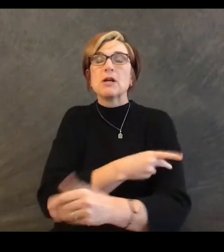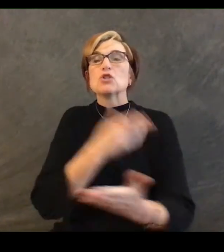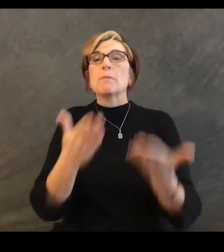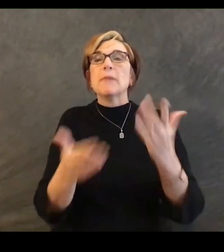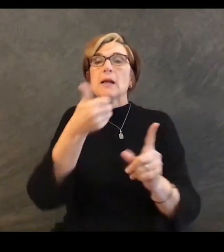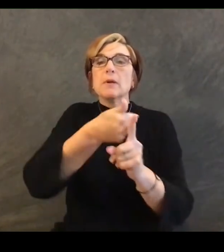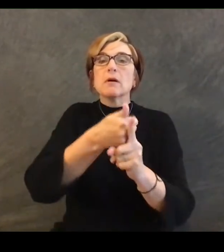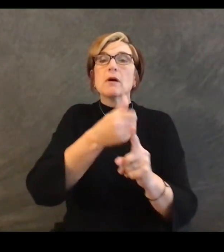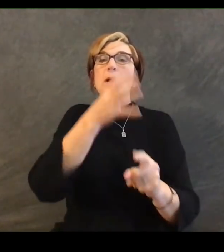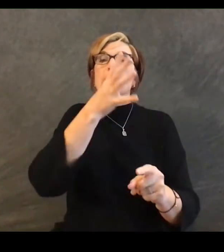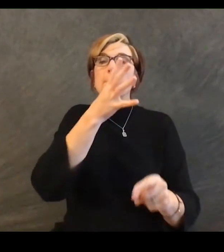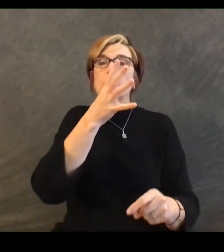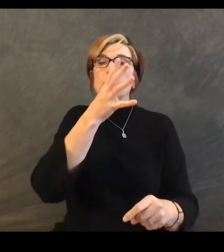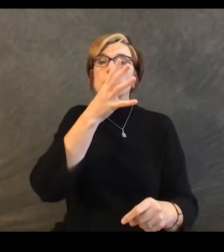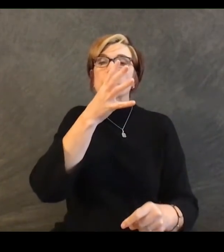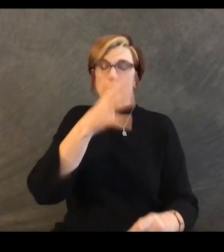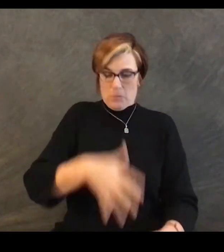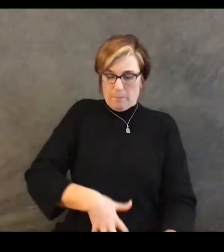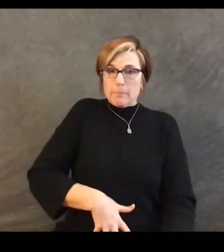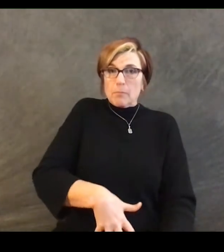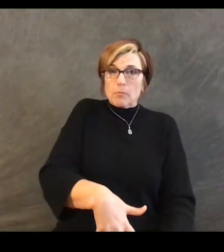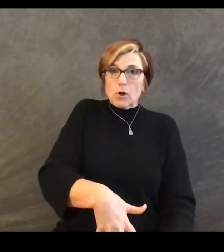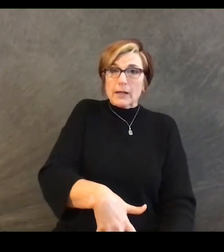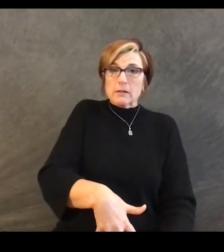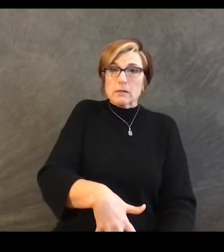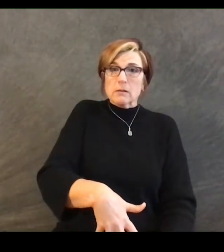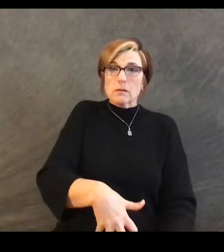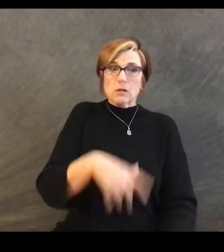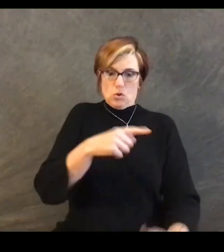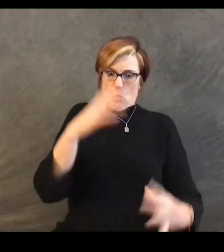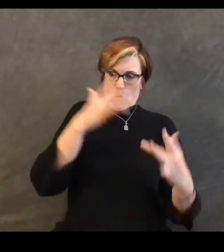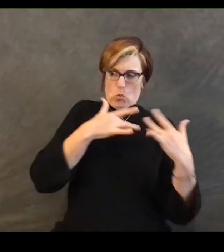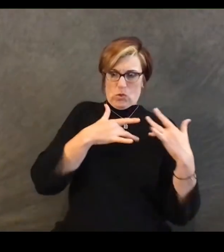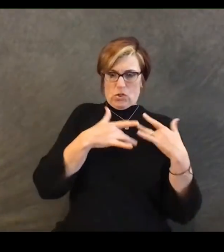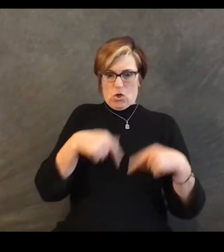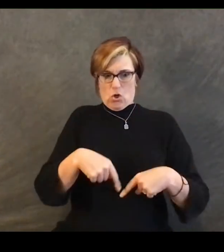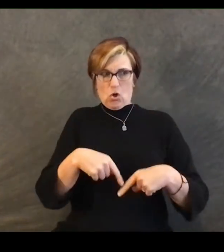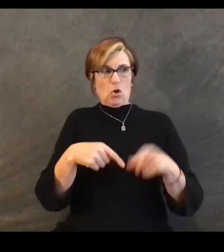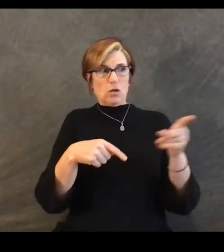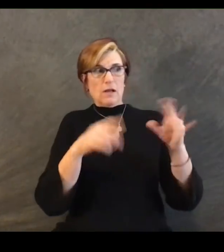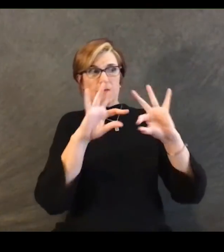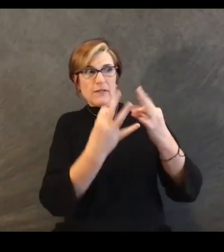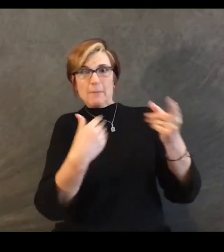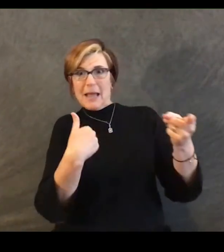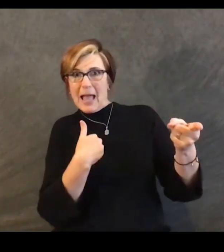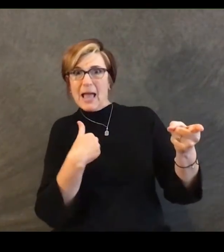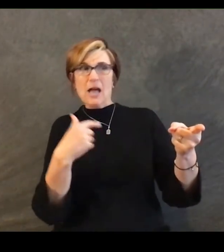babies to the virus then they should be with our action yesterday hospitals now